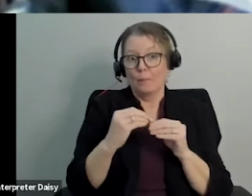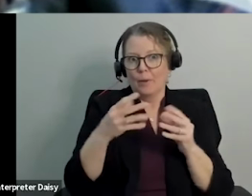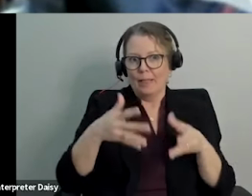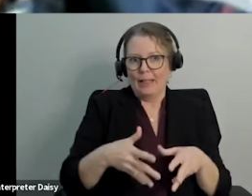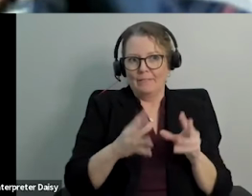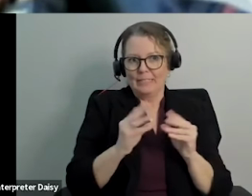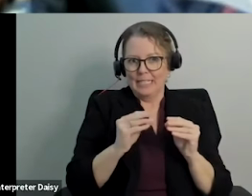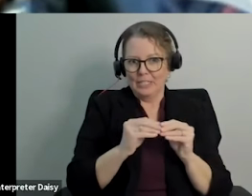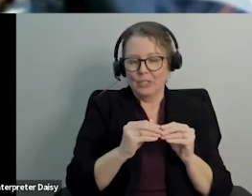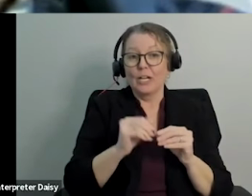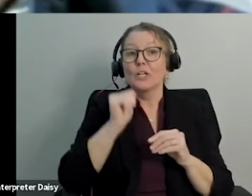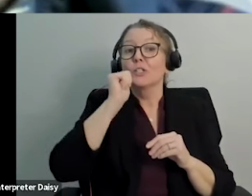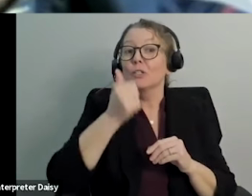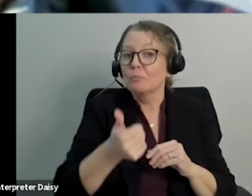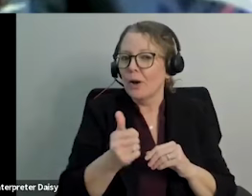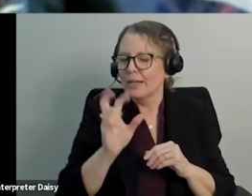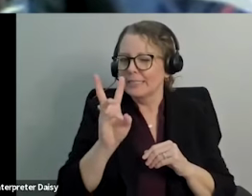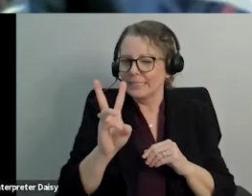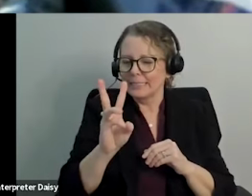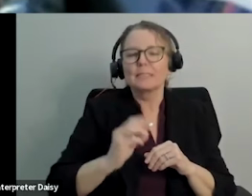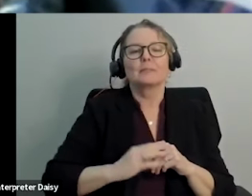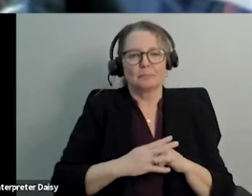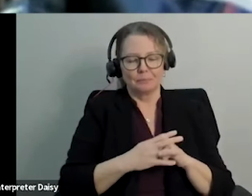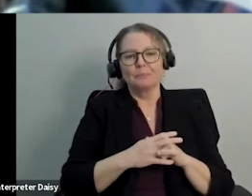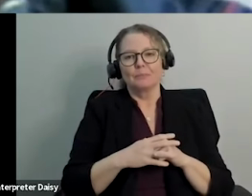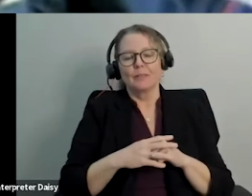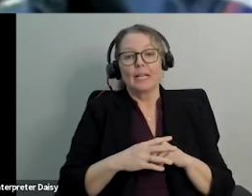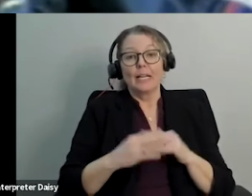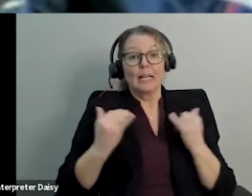and don't forget, we have six more sessions tomorrow. Before we start,